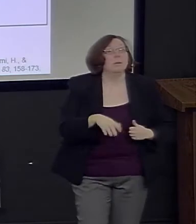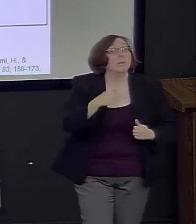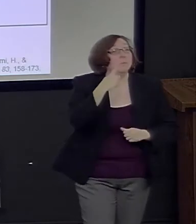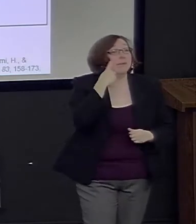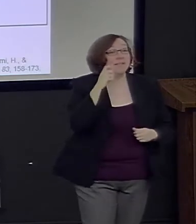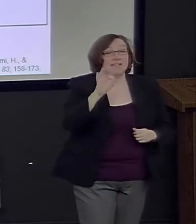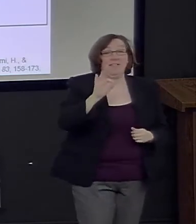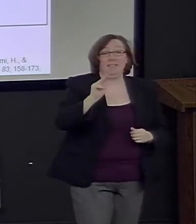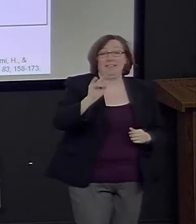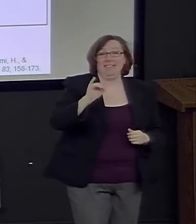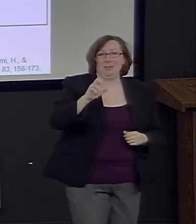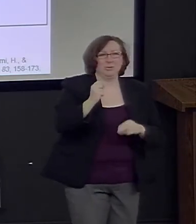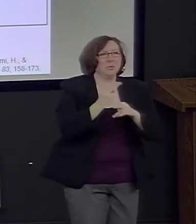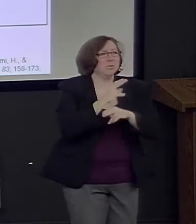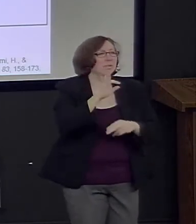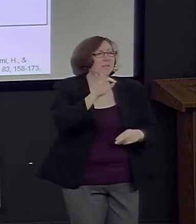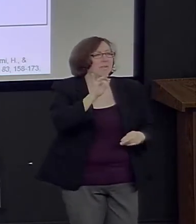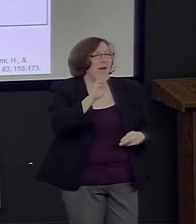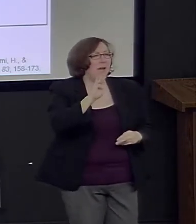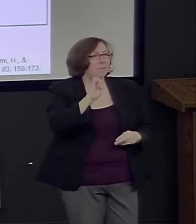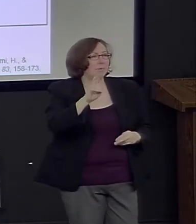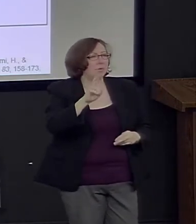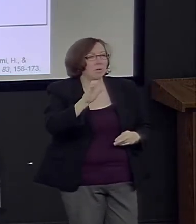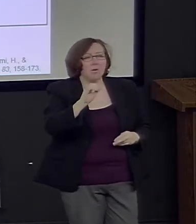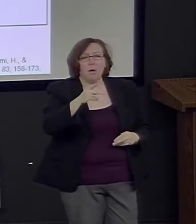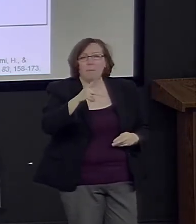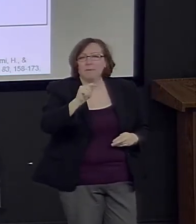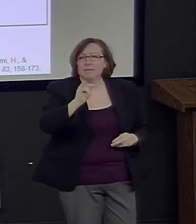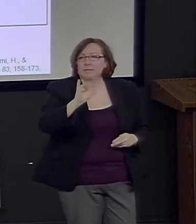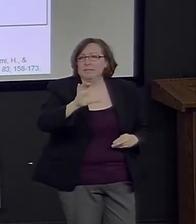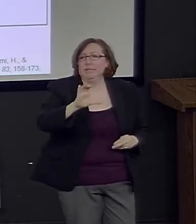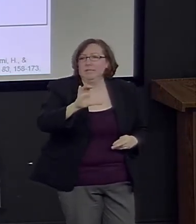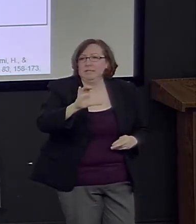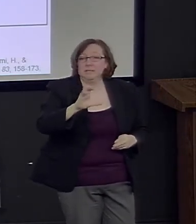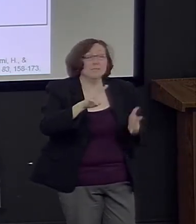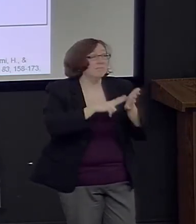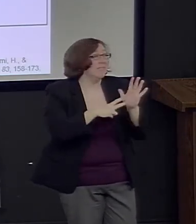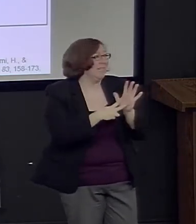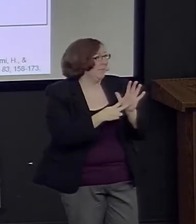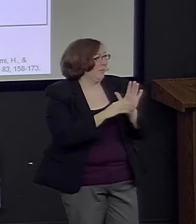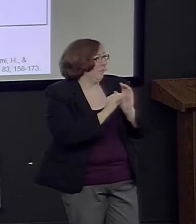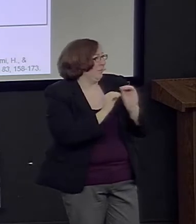it's magnetically, I mean, it's magnetically inert so it can go in the scanner.